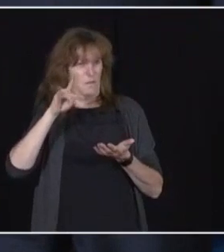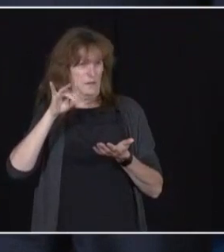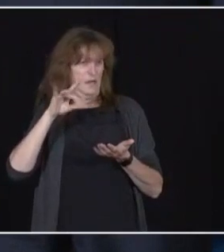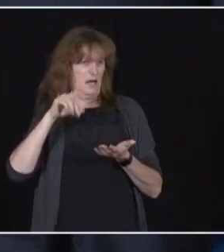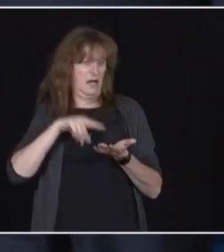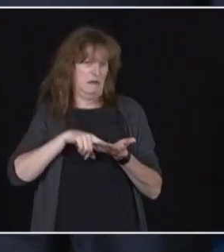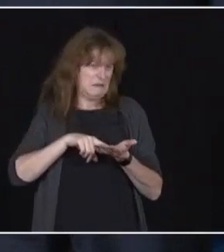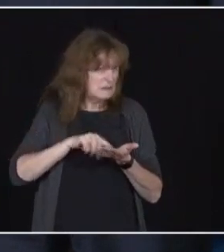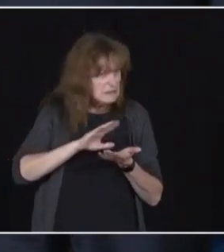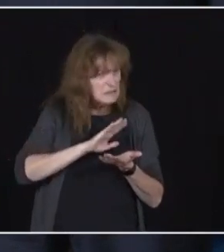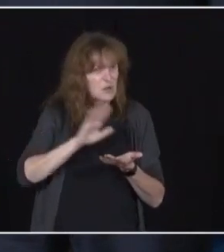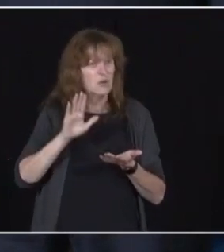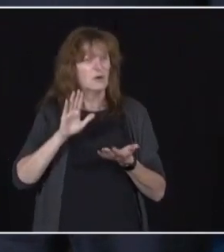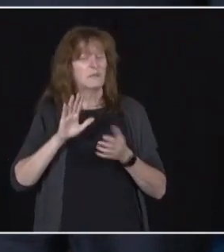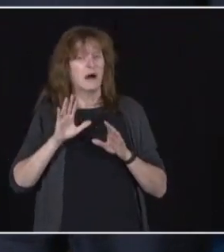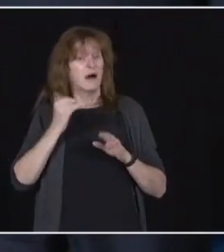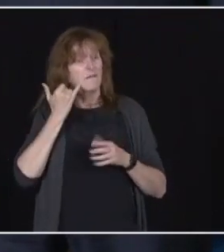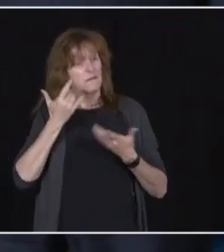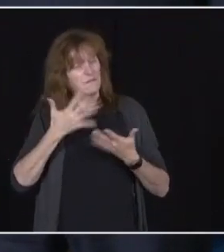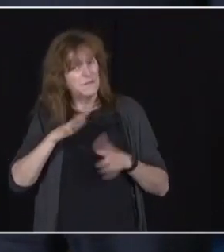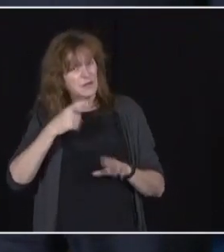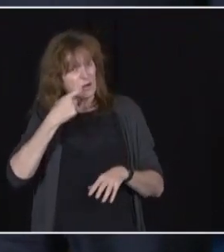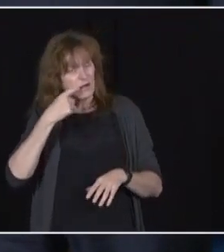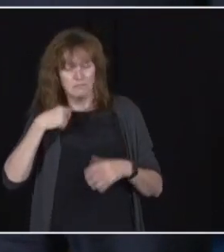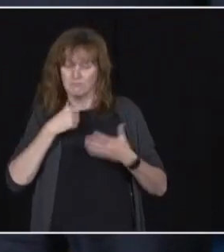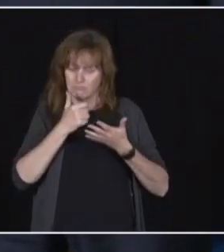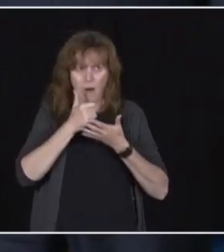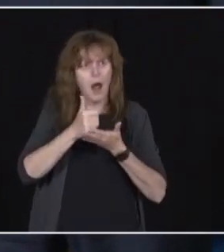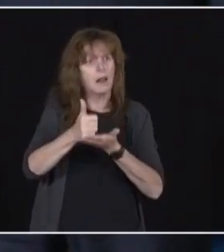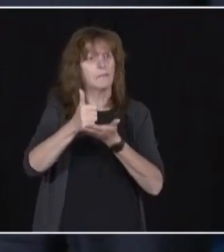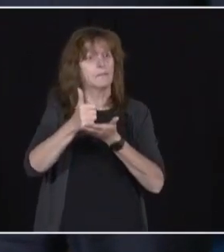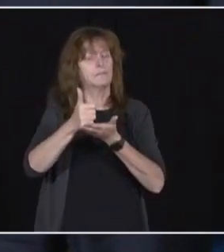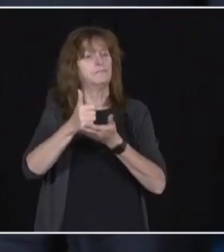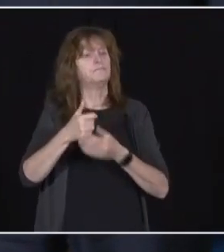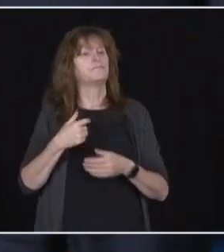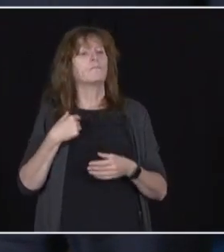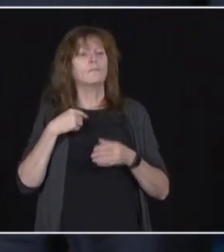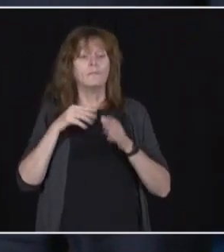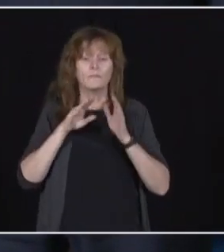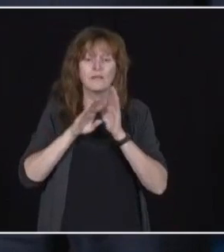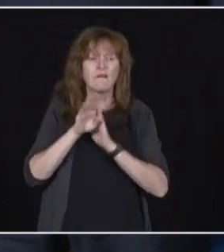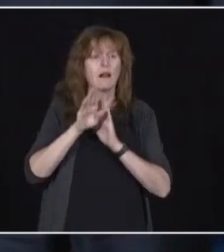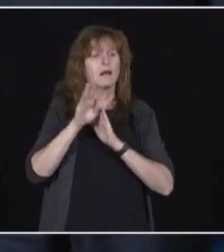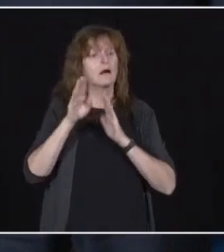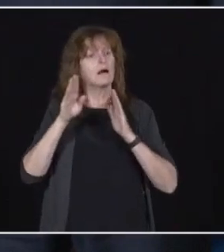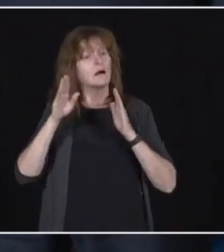First of all not become dependent on opioids, but if they are, to provide them with the assistance that they need.